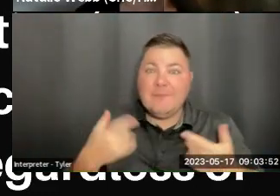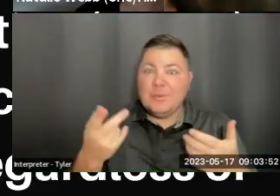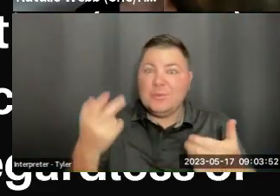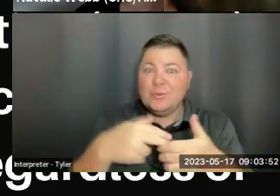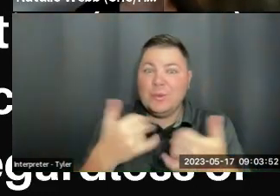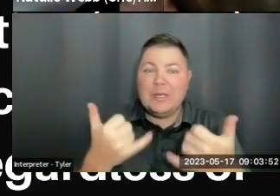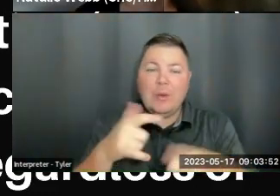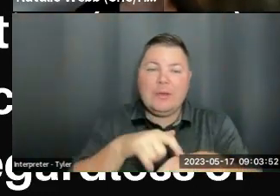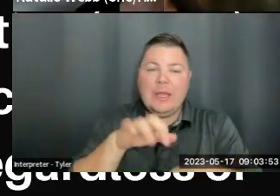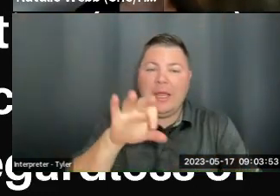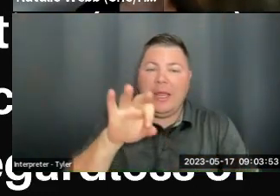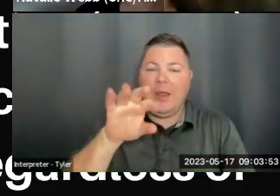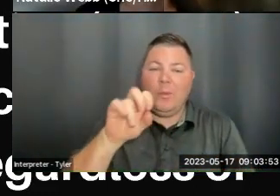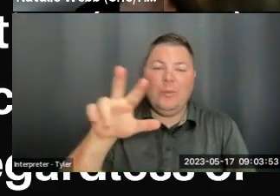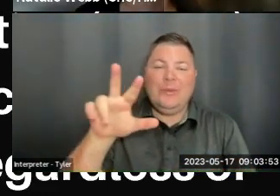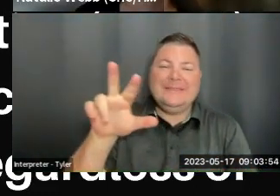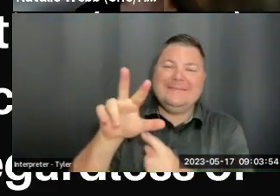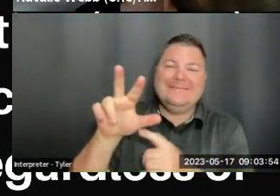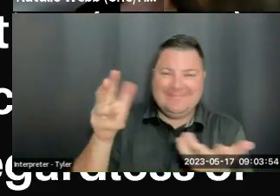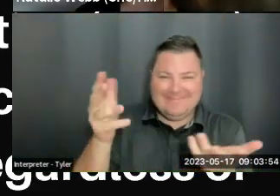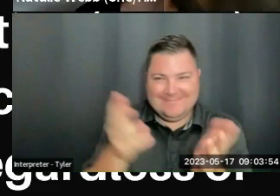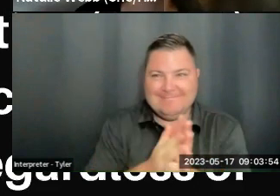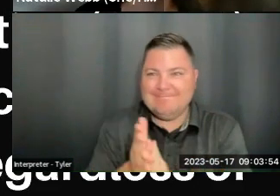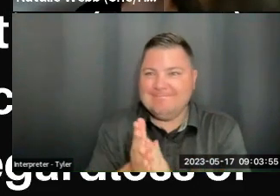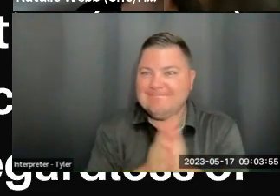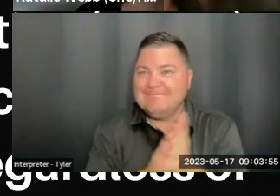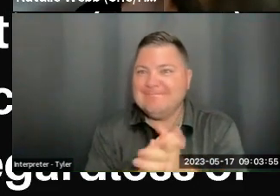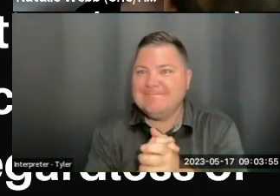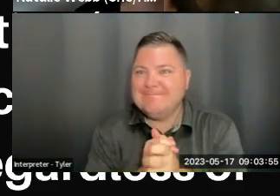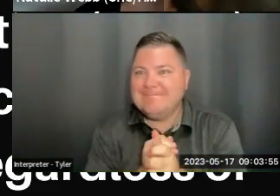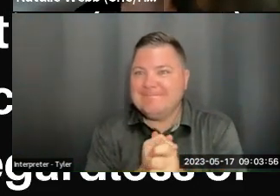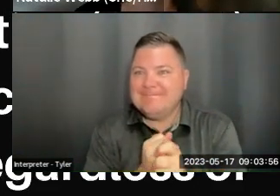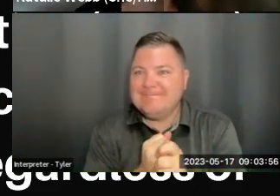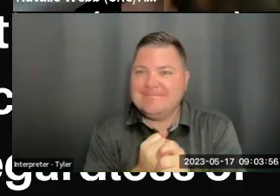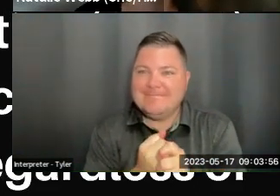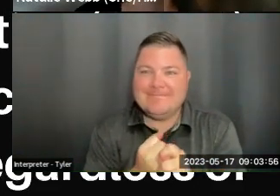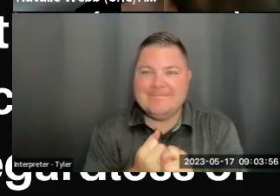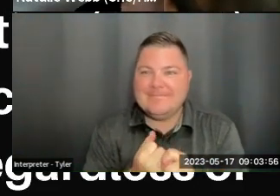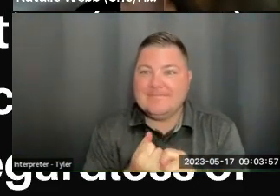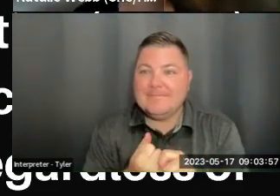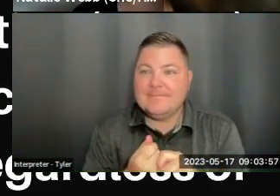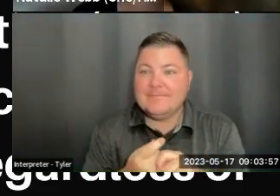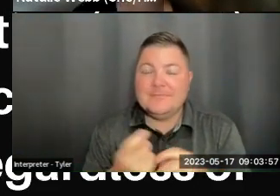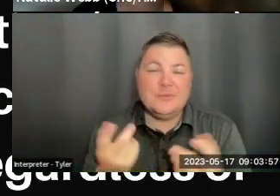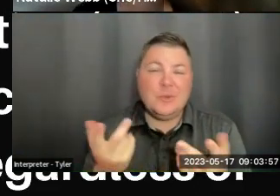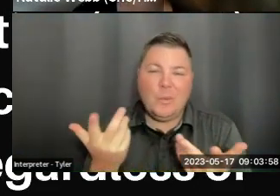We are glad to have you.